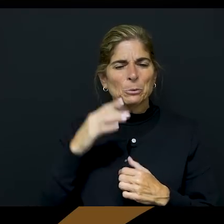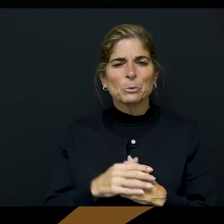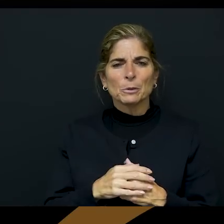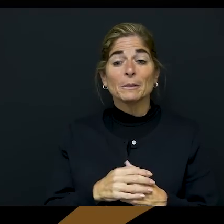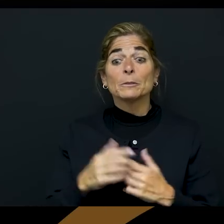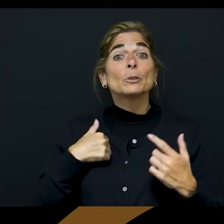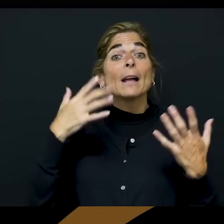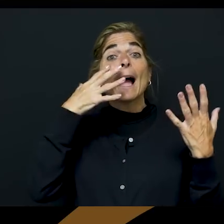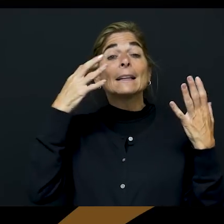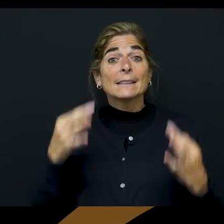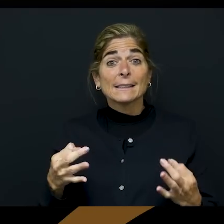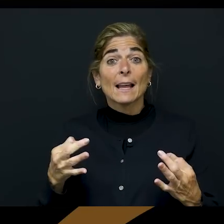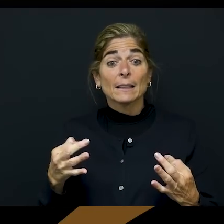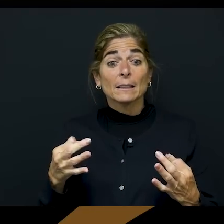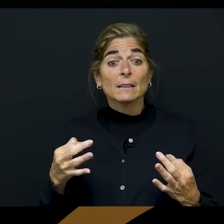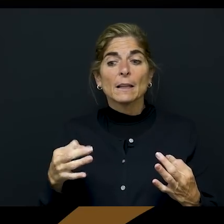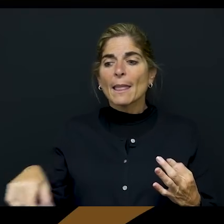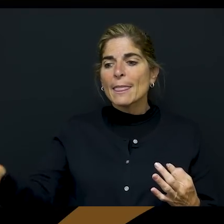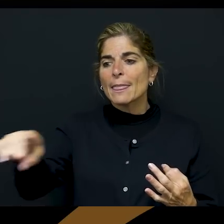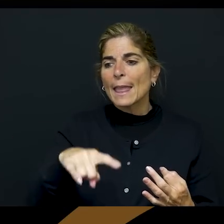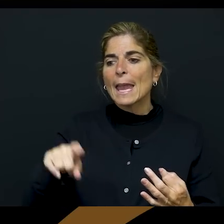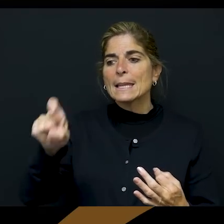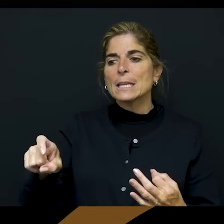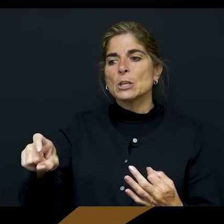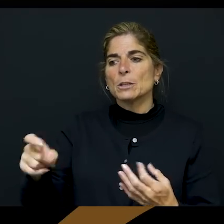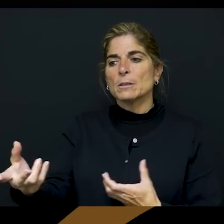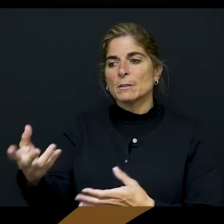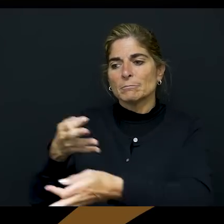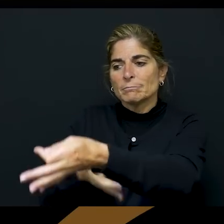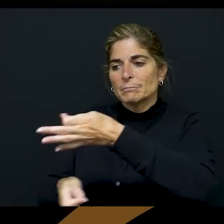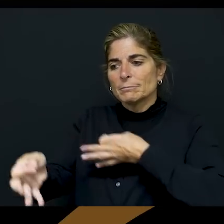I decided that other people needed to run my race in my shoes.